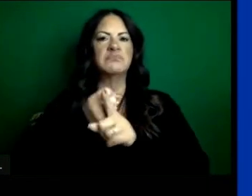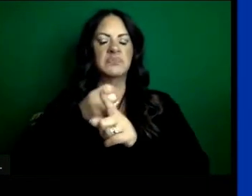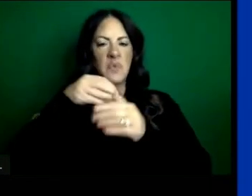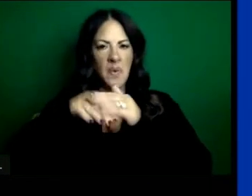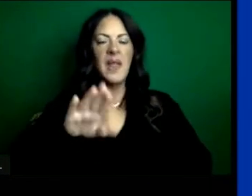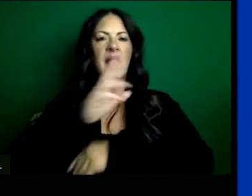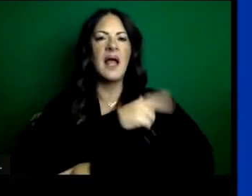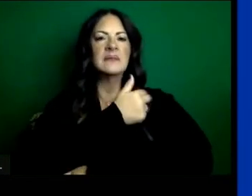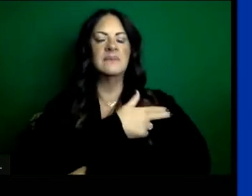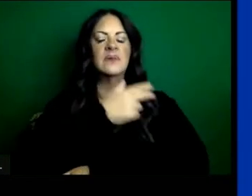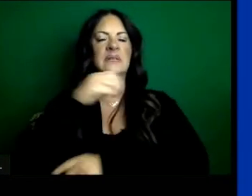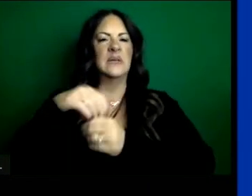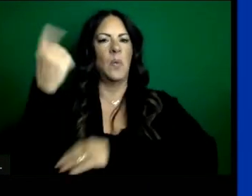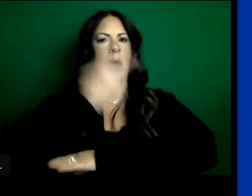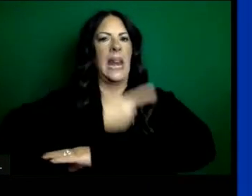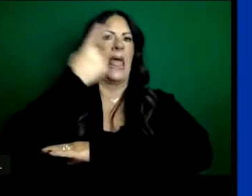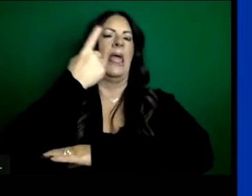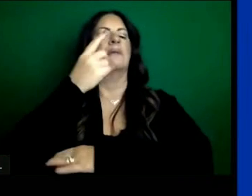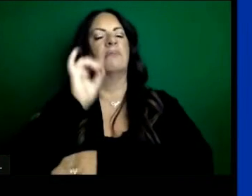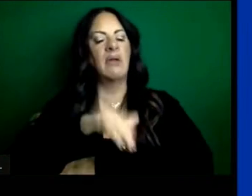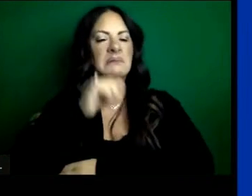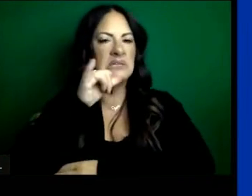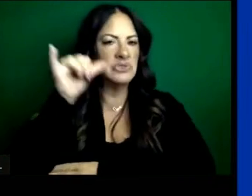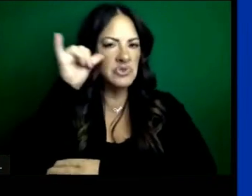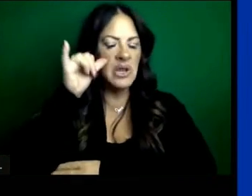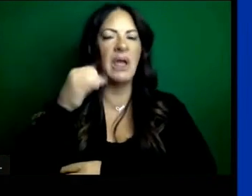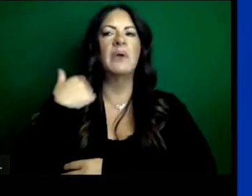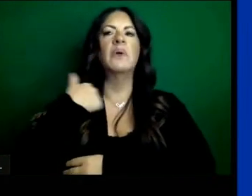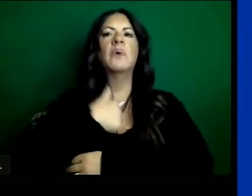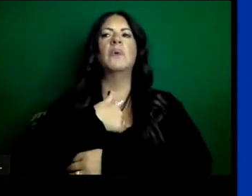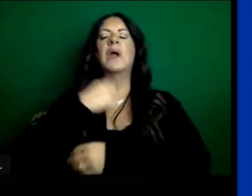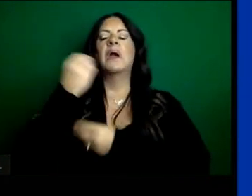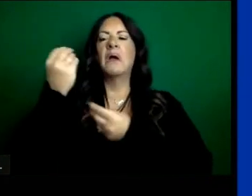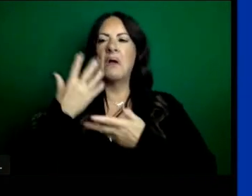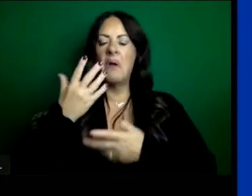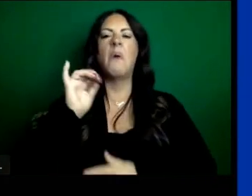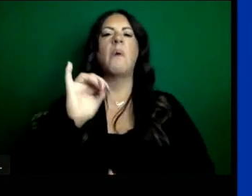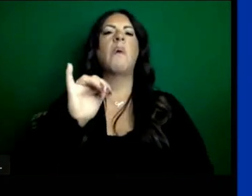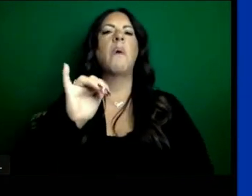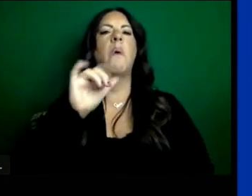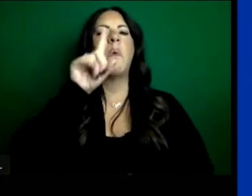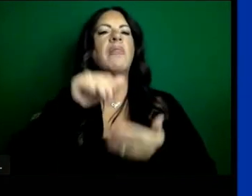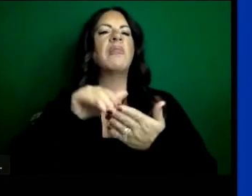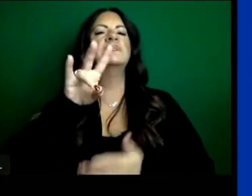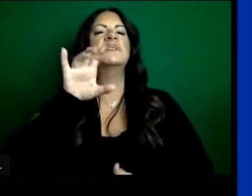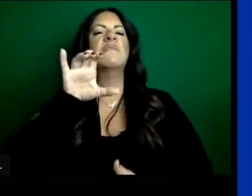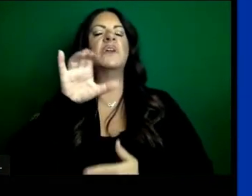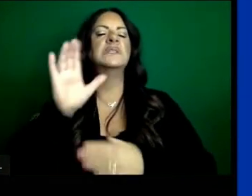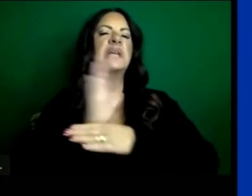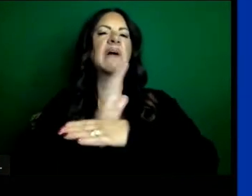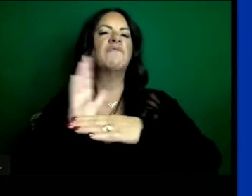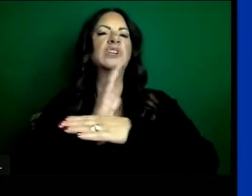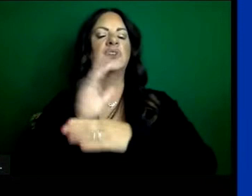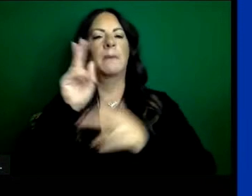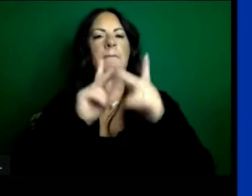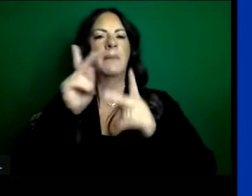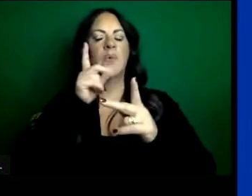GOOD NEWS, I HAVE BEEN SHARING UPWARDS OF 4,000 HOSPITALIZATIONS FOR CORONAVIRUS IN A SINGLE DAY THROUGHOUT THE STATE AS OF